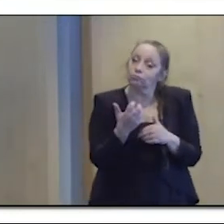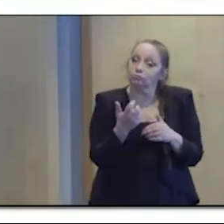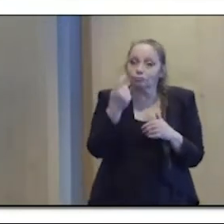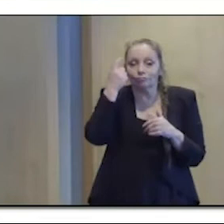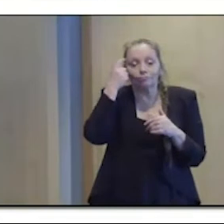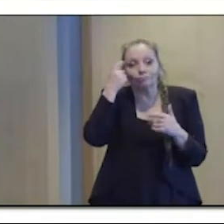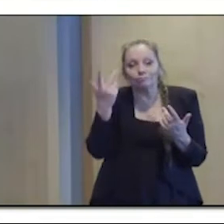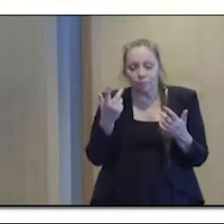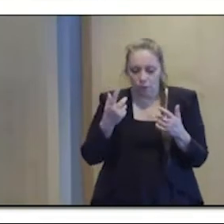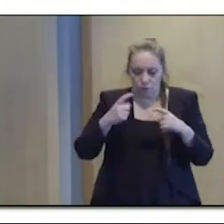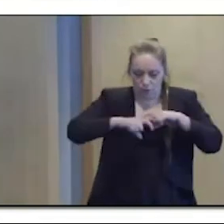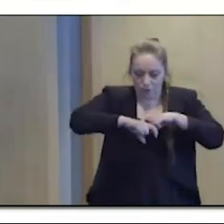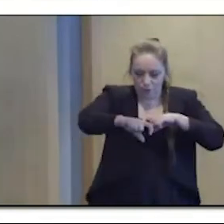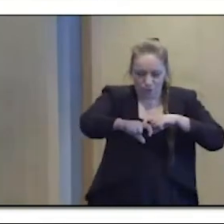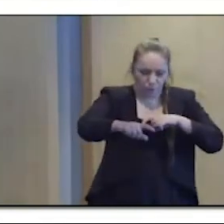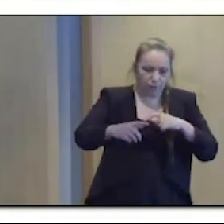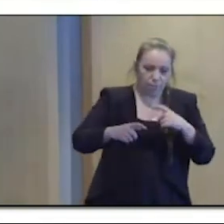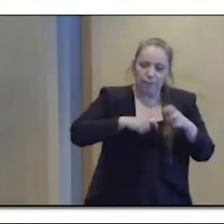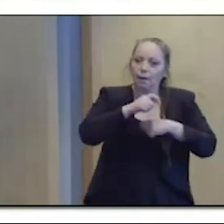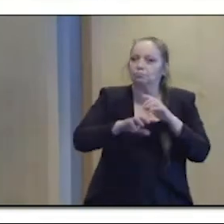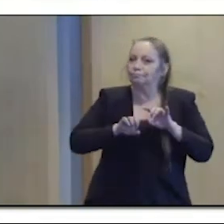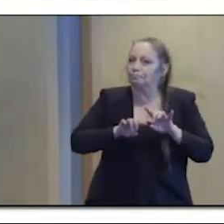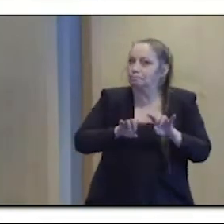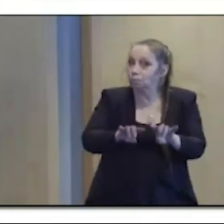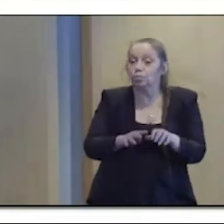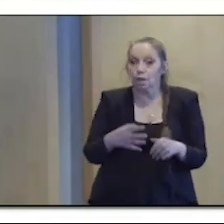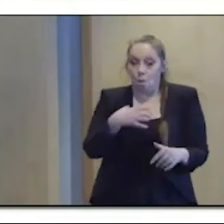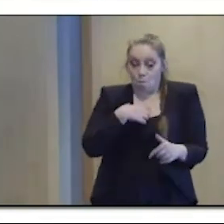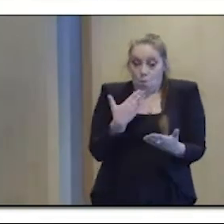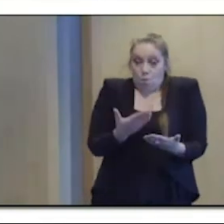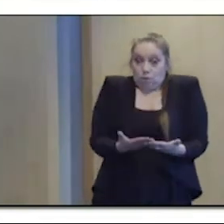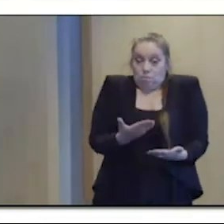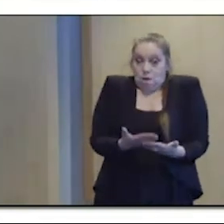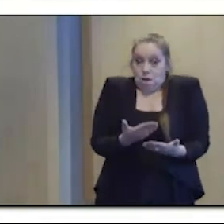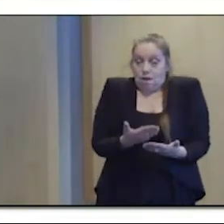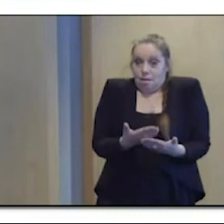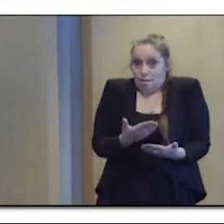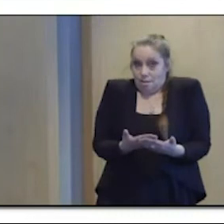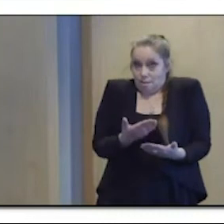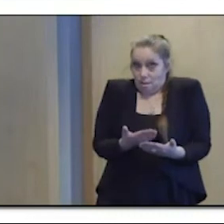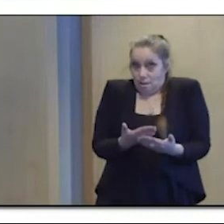wire might get a bit warm. If there's more demand from more demand for water than we can supply,